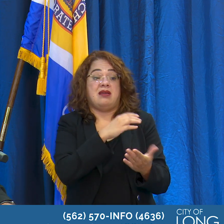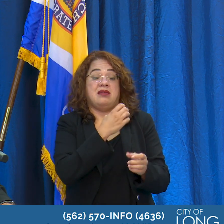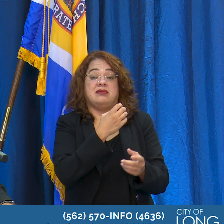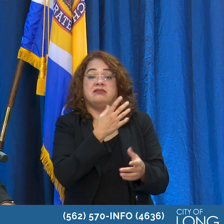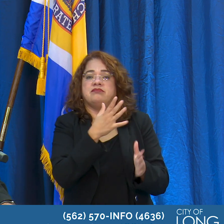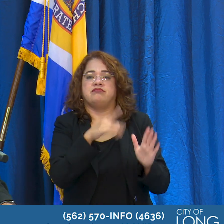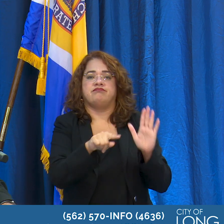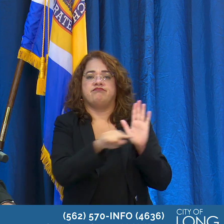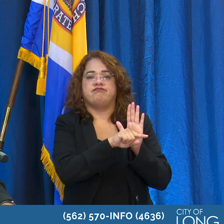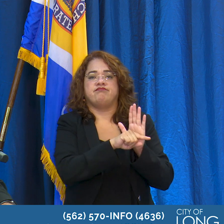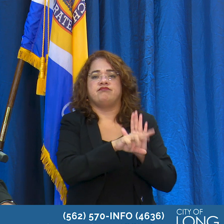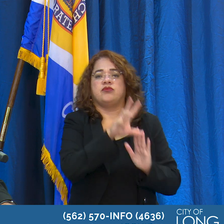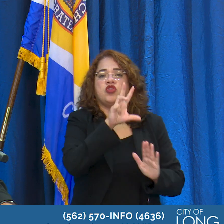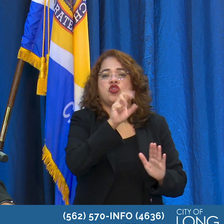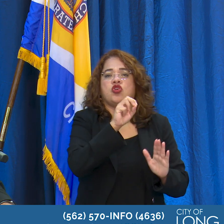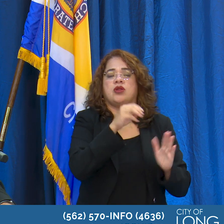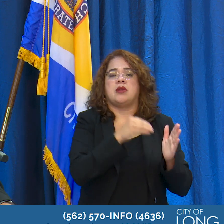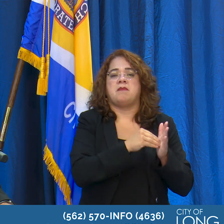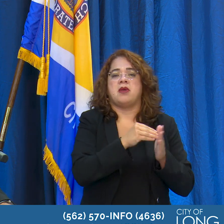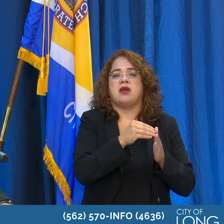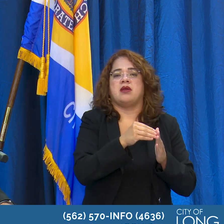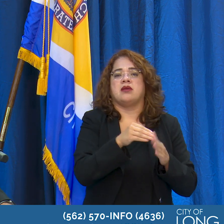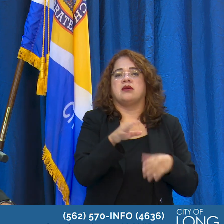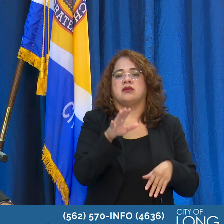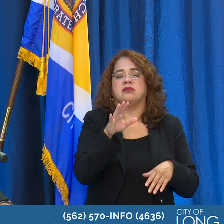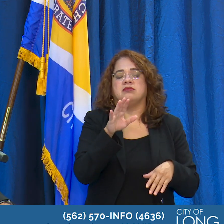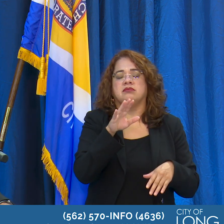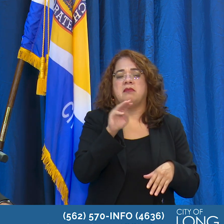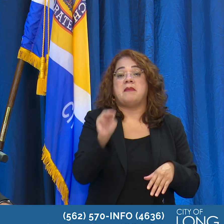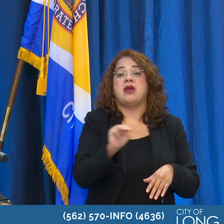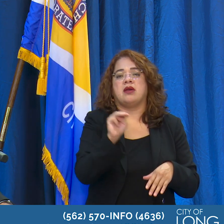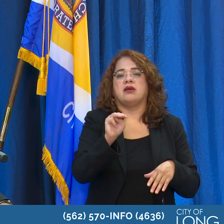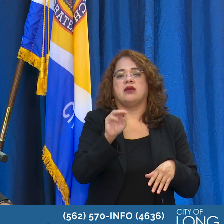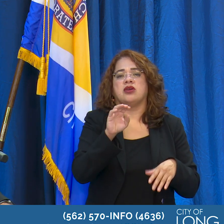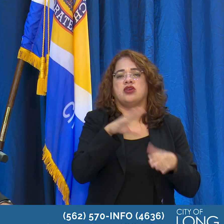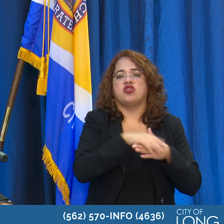at 30 million dollars as we enter this next fiscal year.